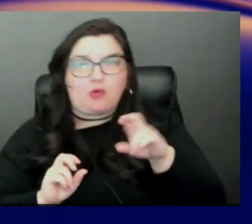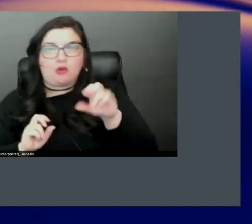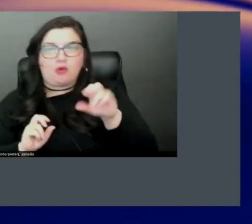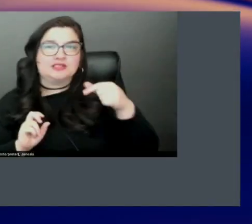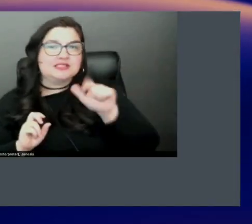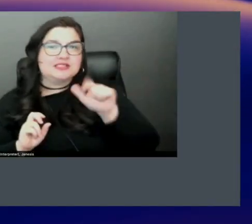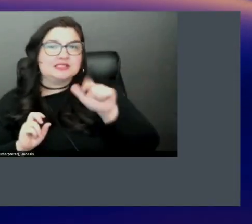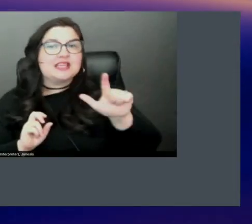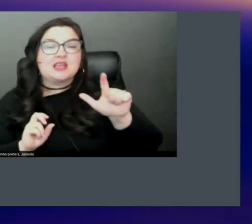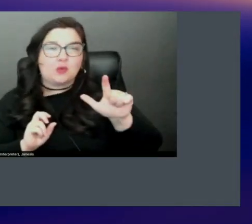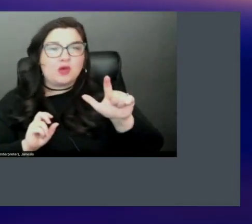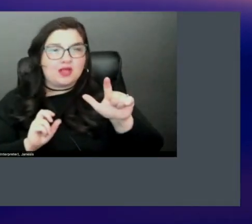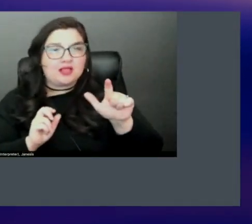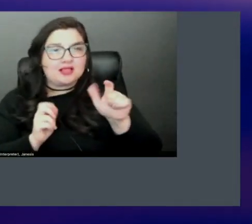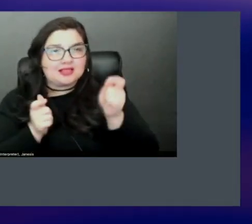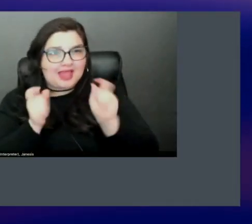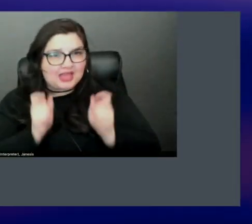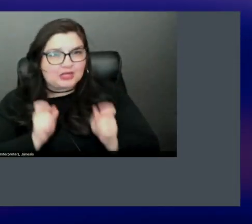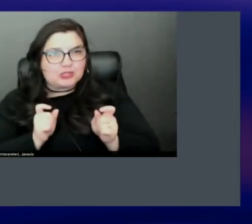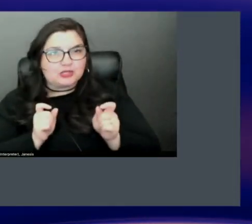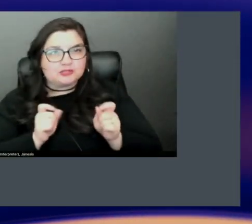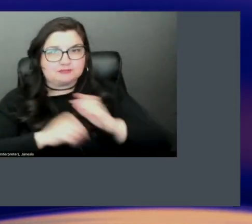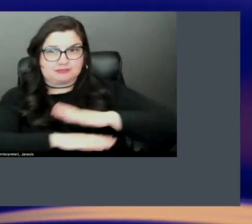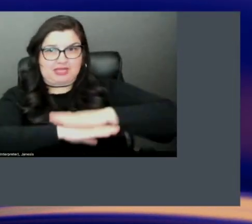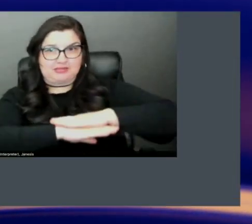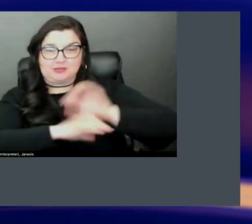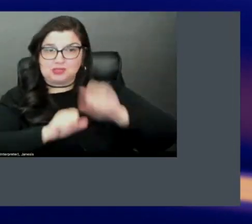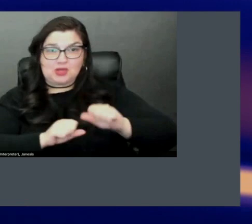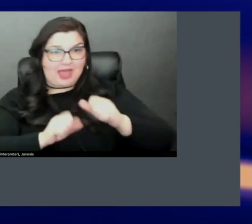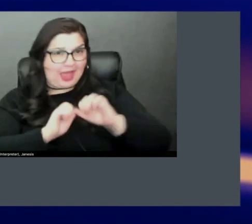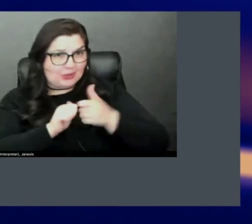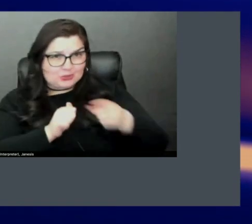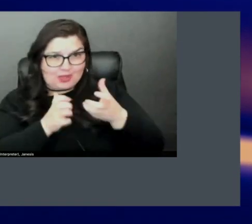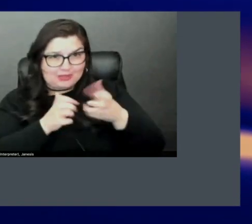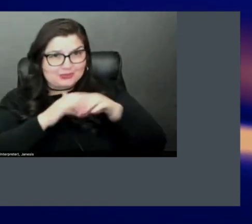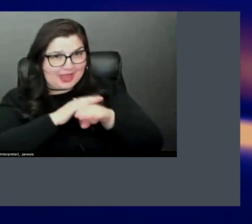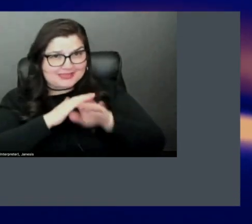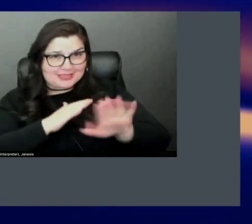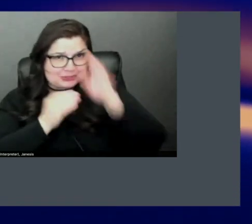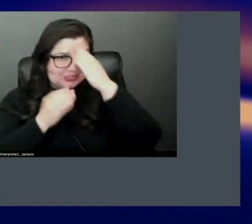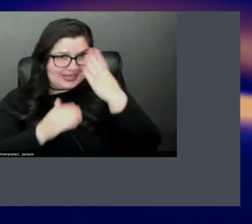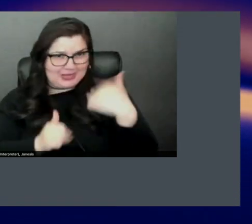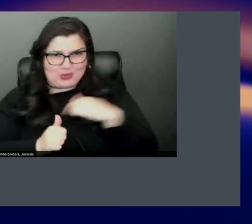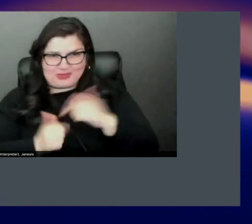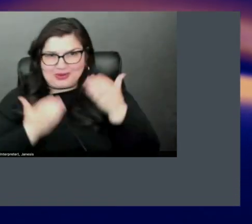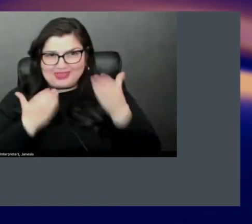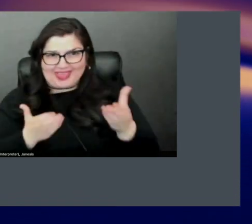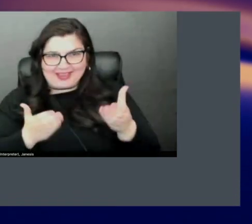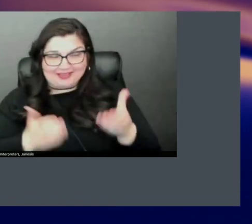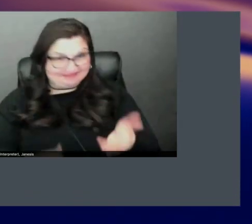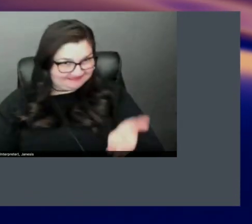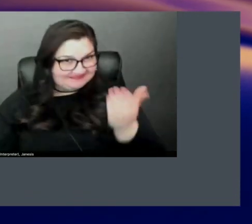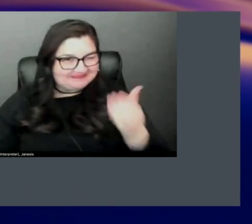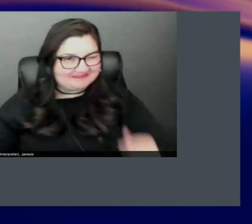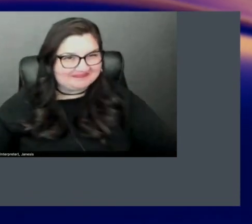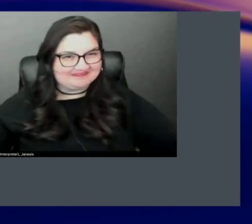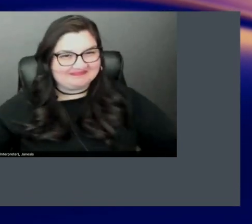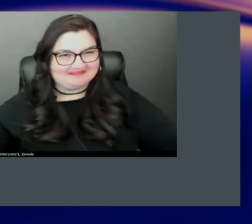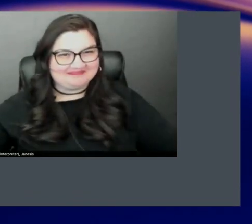So however you want to access your data we're sort of there. [Steve] All right. Awesome. Well, you said that we have a demo. He did say demo.